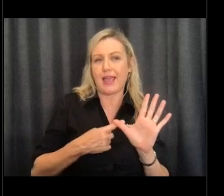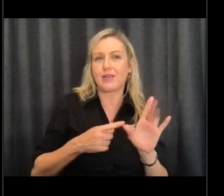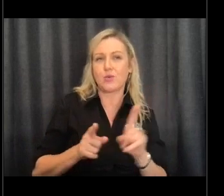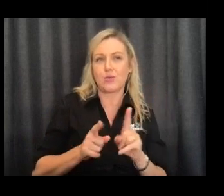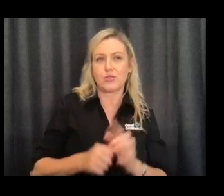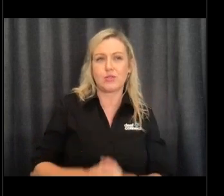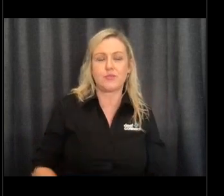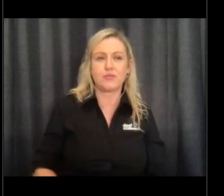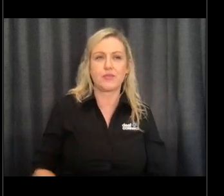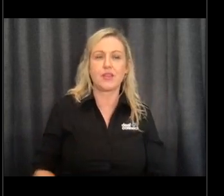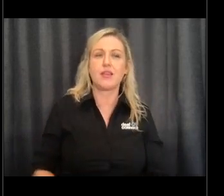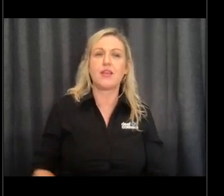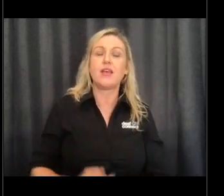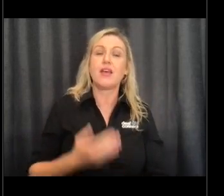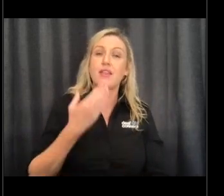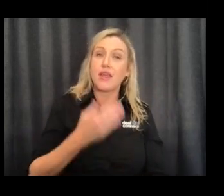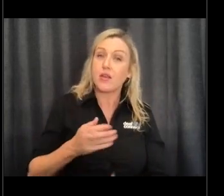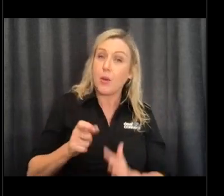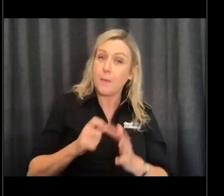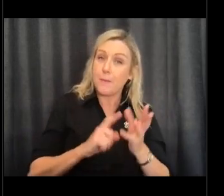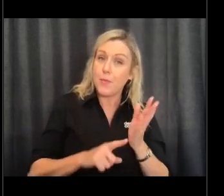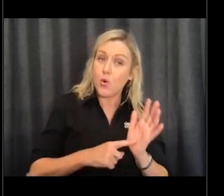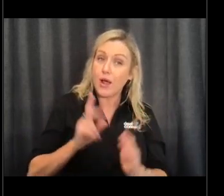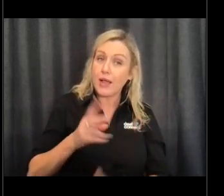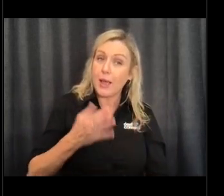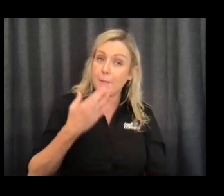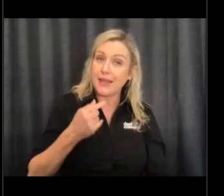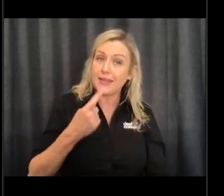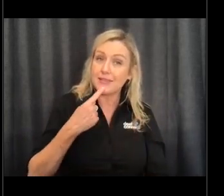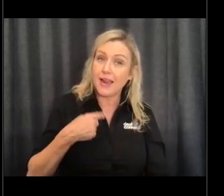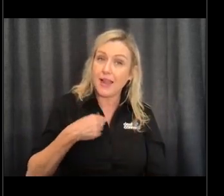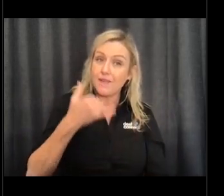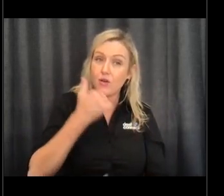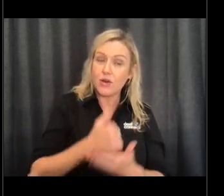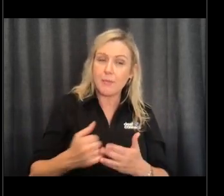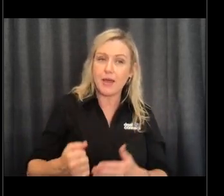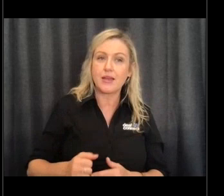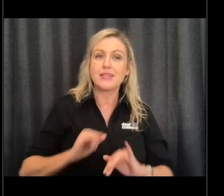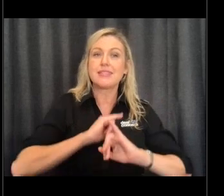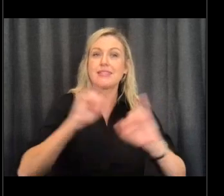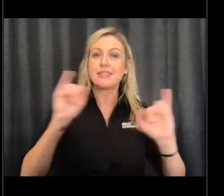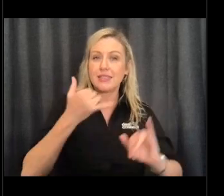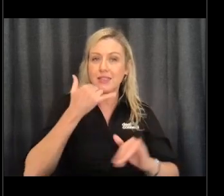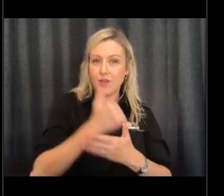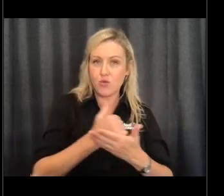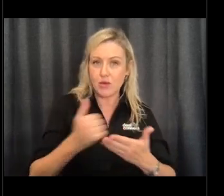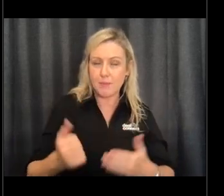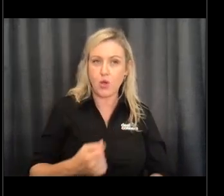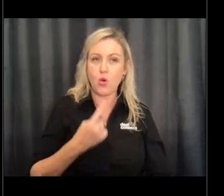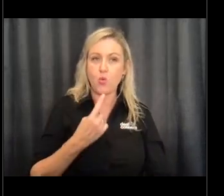number again, Paul, do you mind telling us the phone number again? The disaster help line.